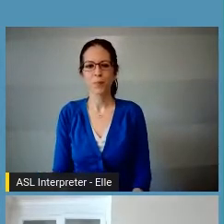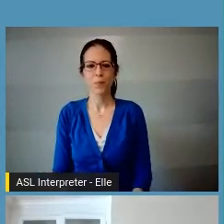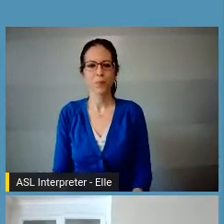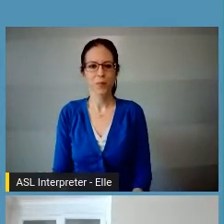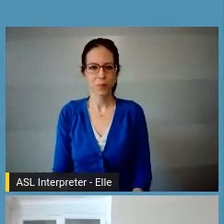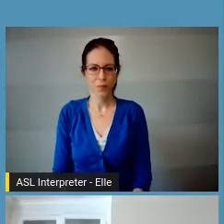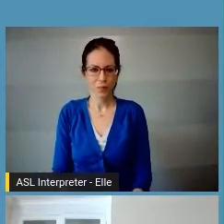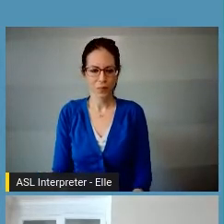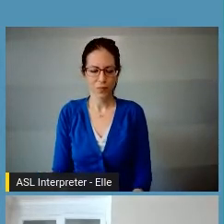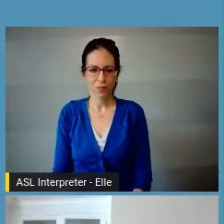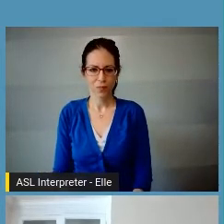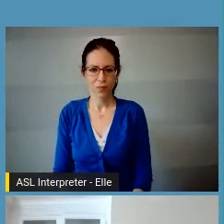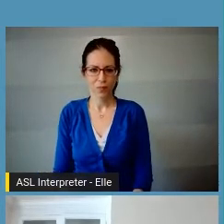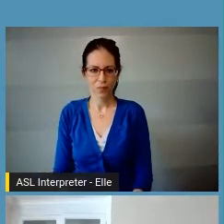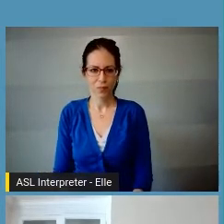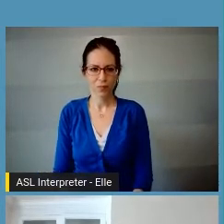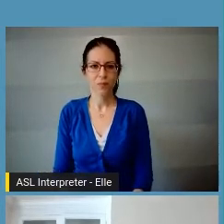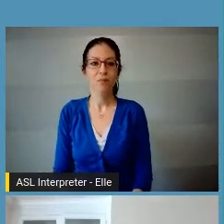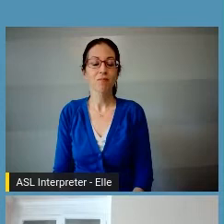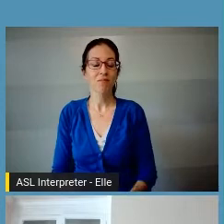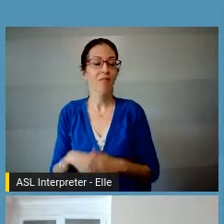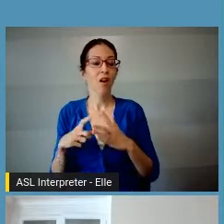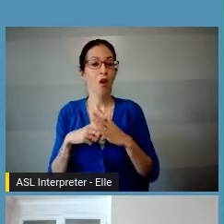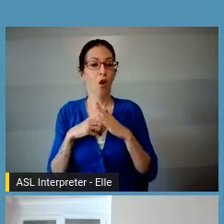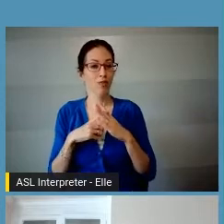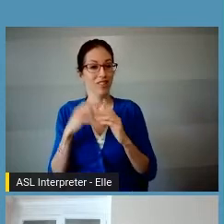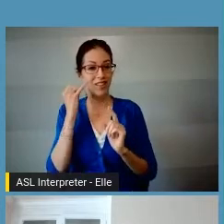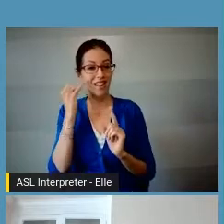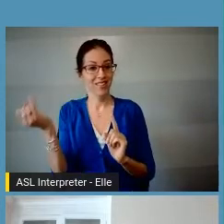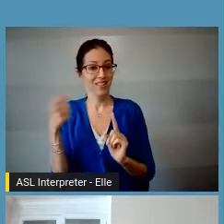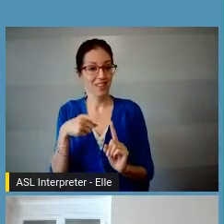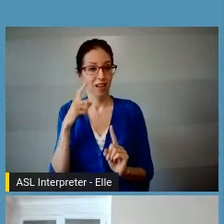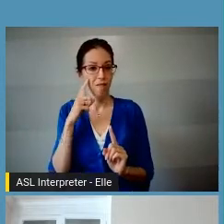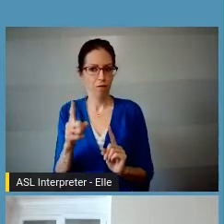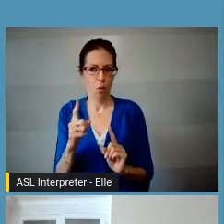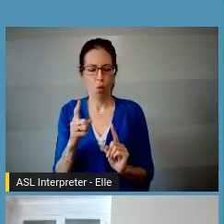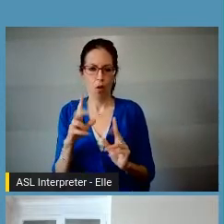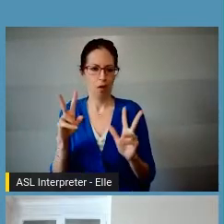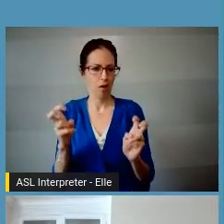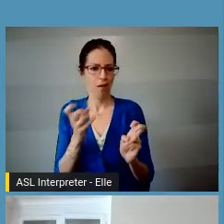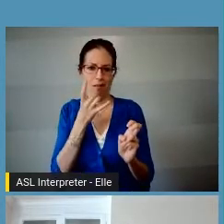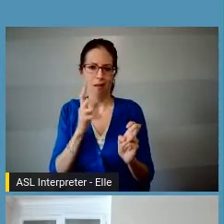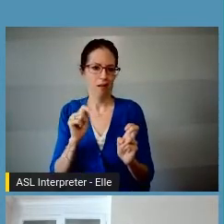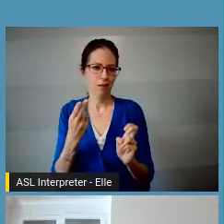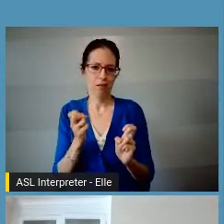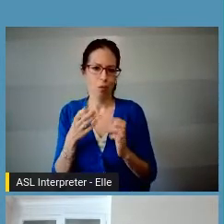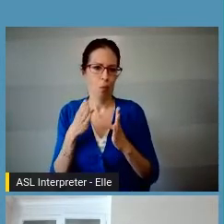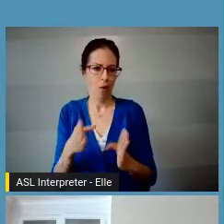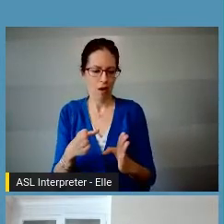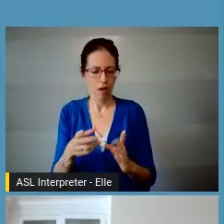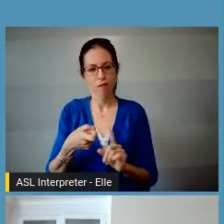So the original idea for Lighting The Way came from a local woman leader who said we